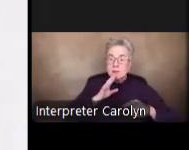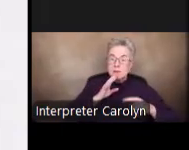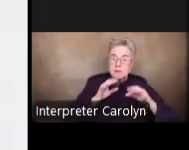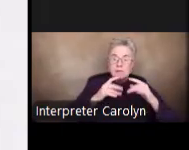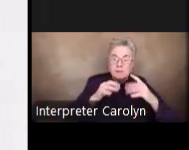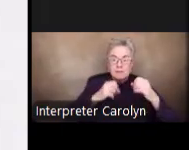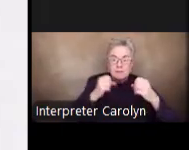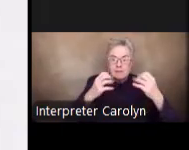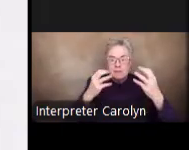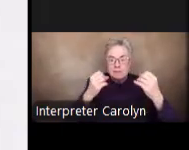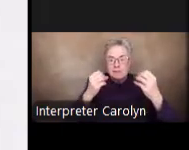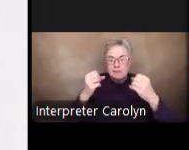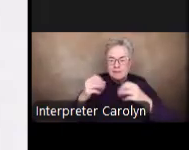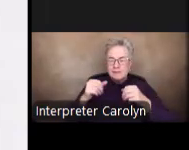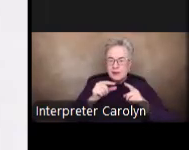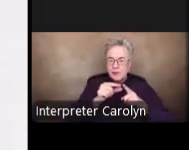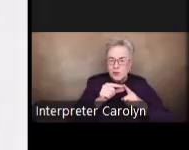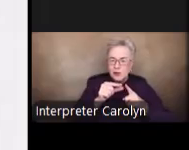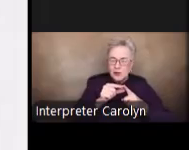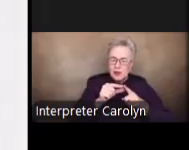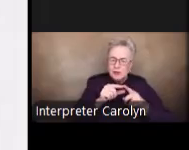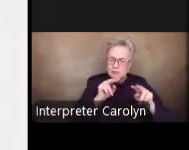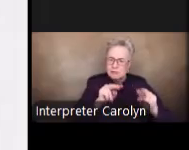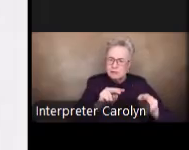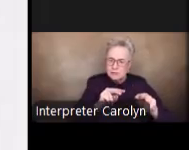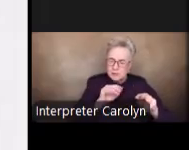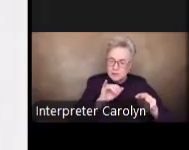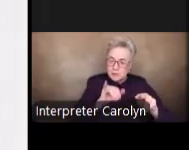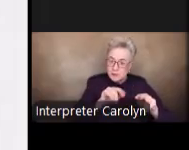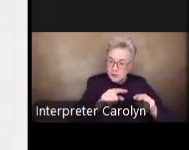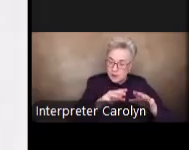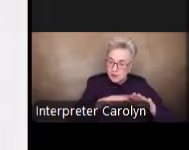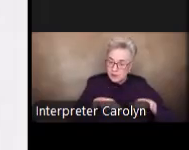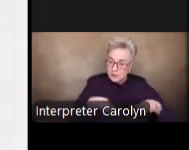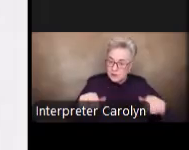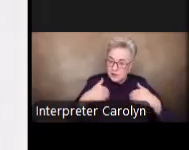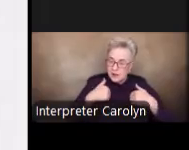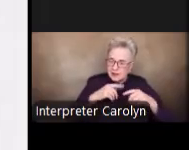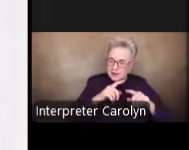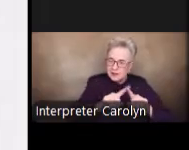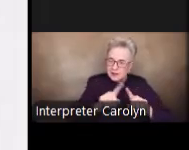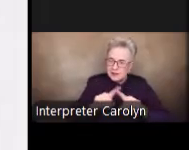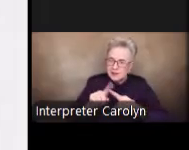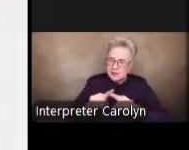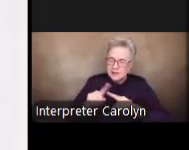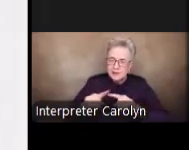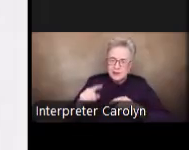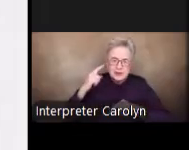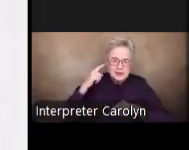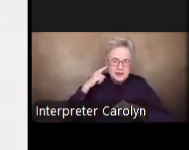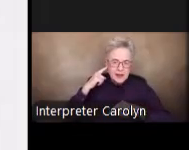listen and look for, does this child have lots of different types of sounds for spoken language, or lots of different